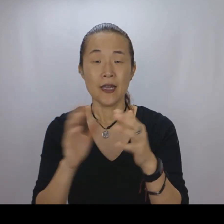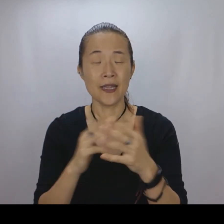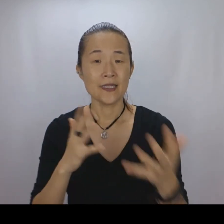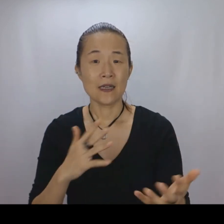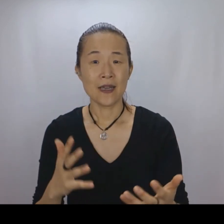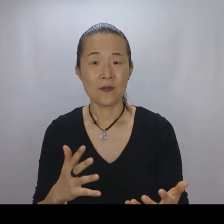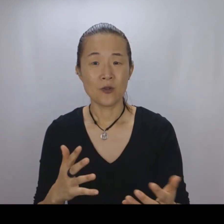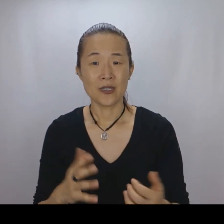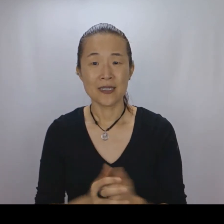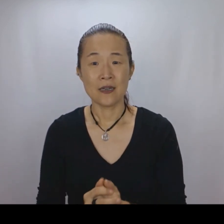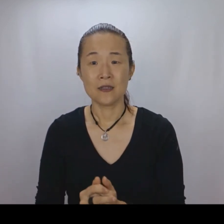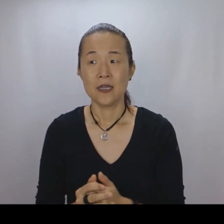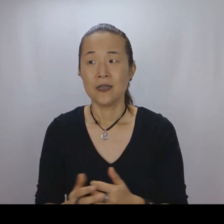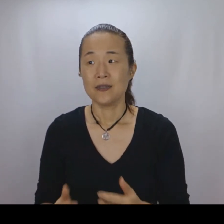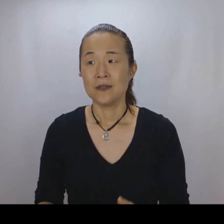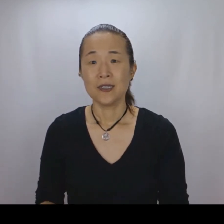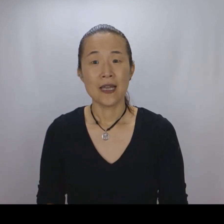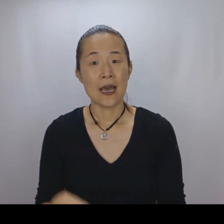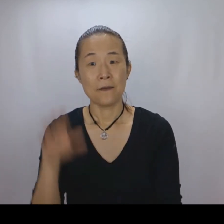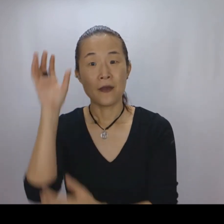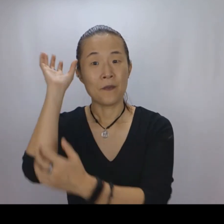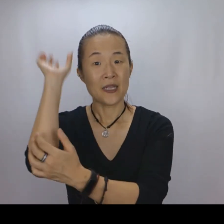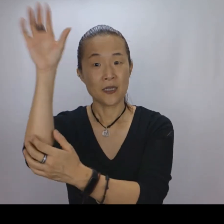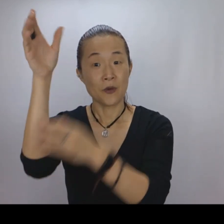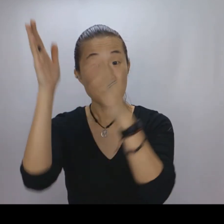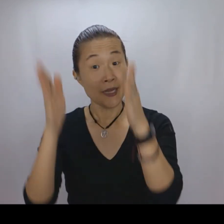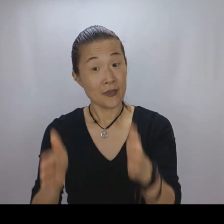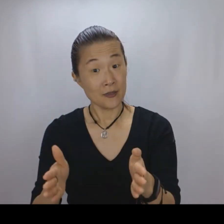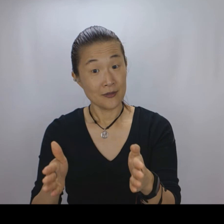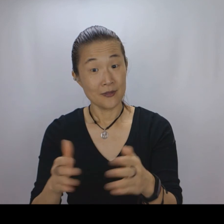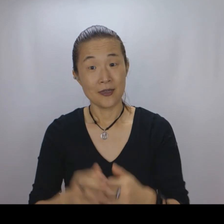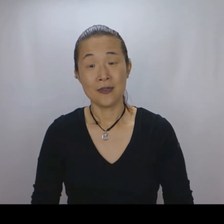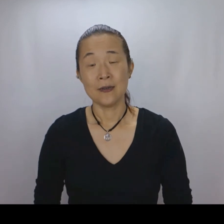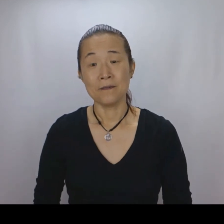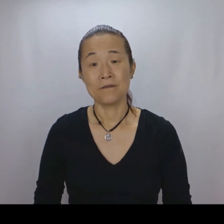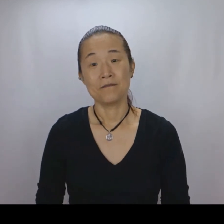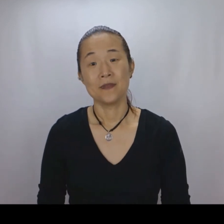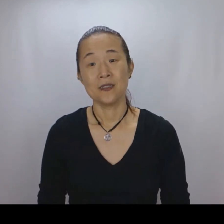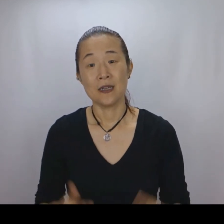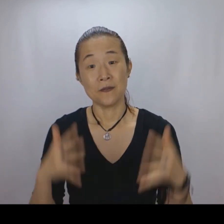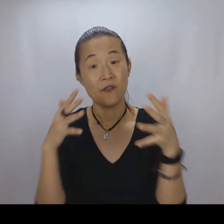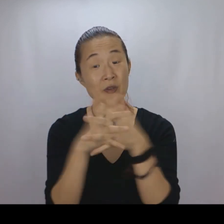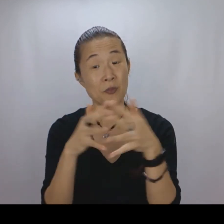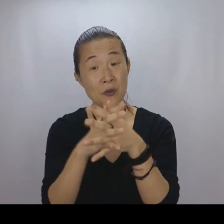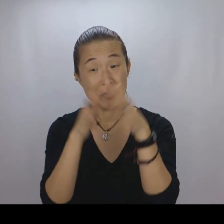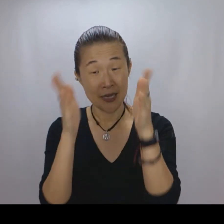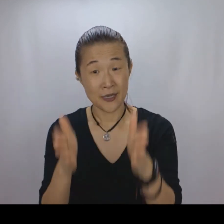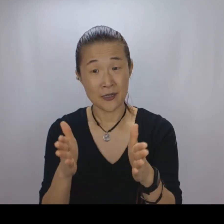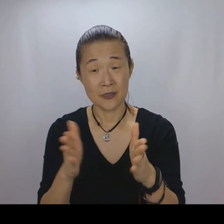And that's how that works out. So, you can have a basketball PLAYER. You can have a football PLAYER.